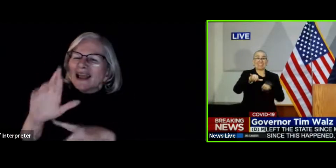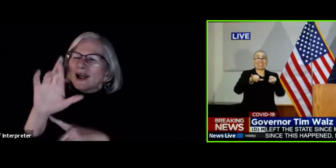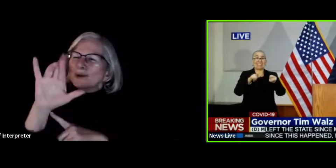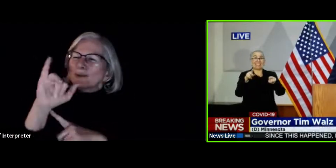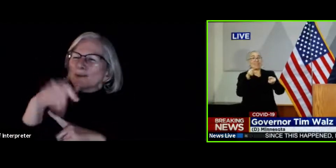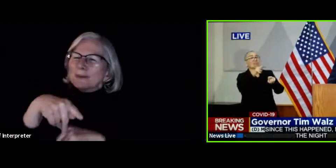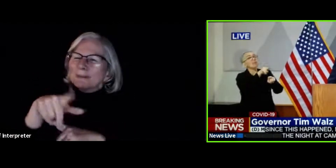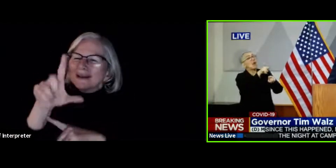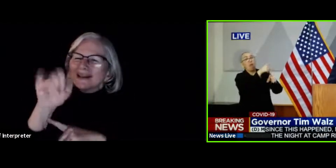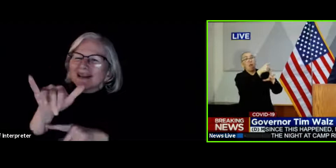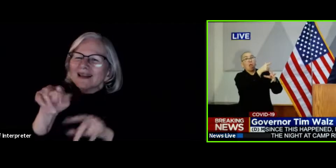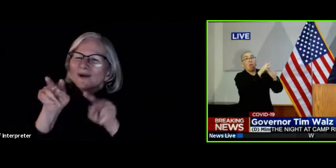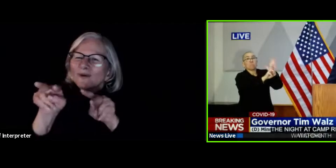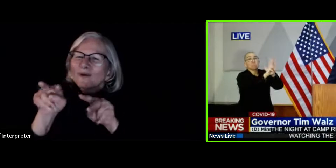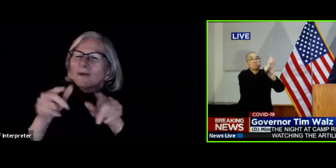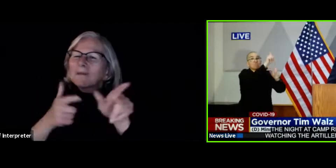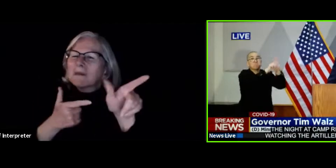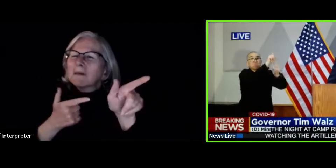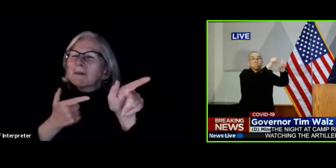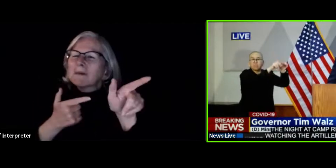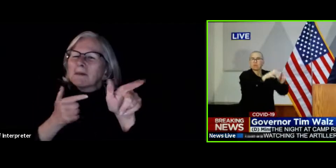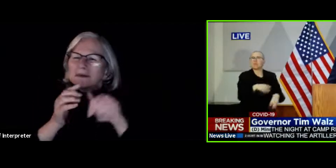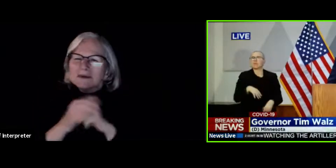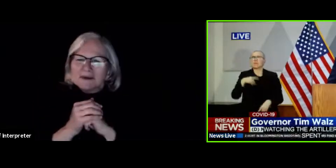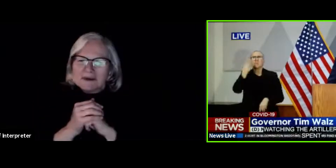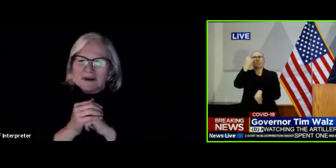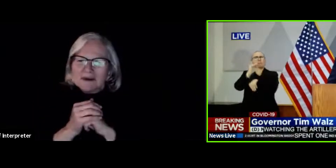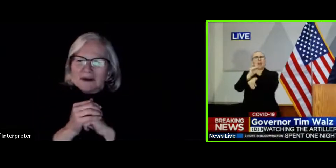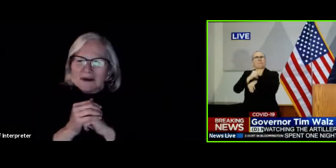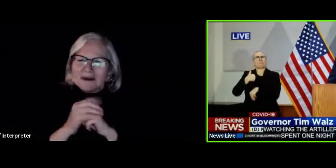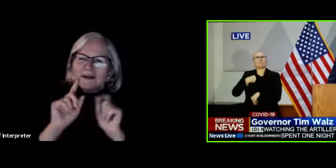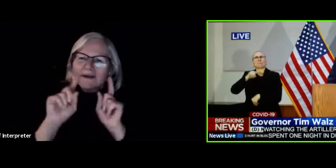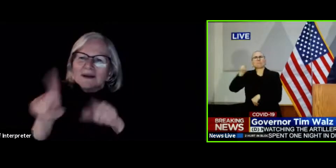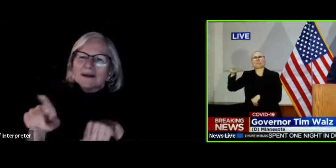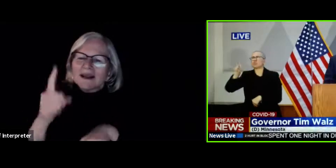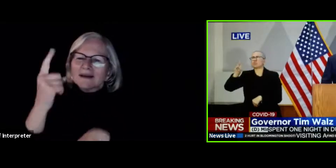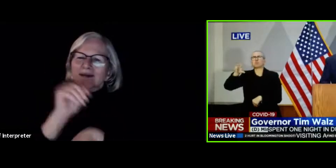BUSINESSES. THE THING I WORRY ABOUT WITH THIS